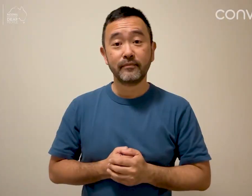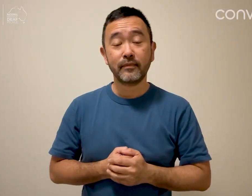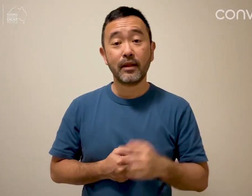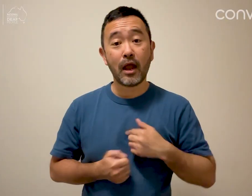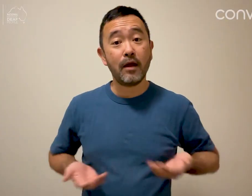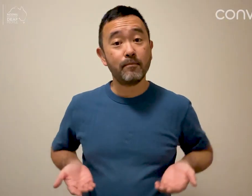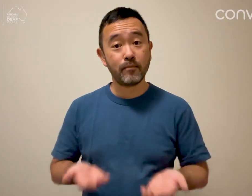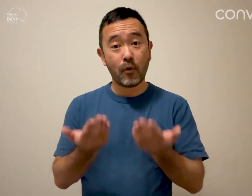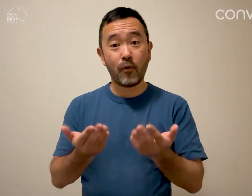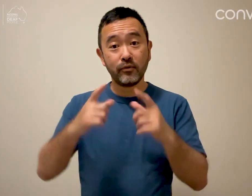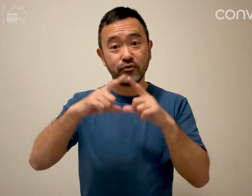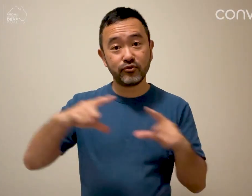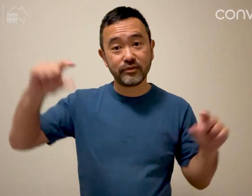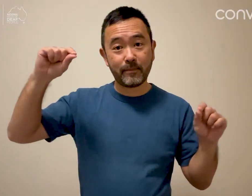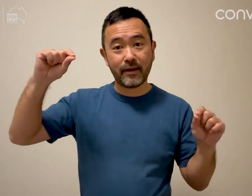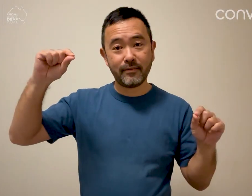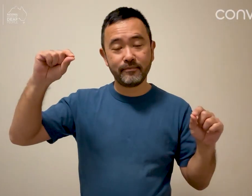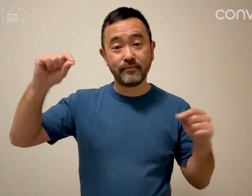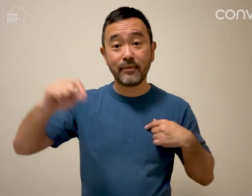I was born in Japan.